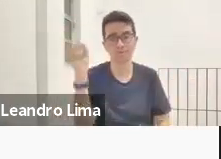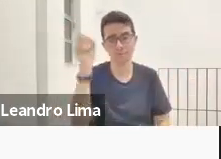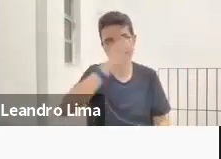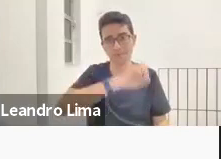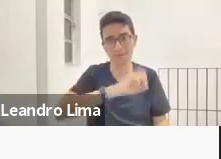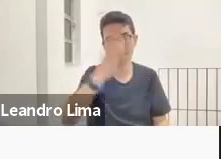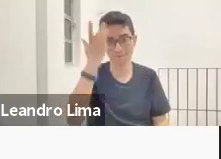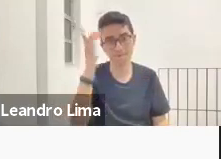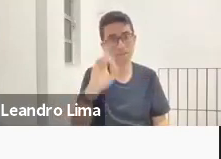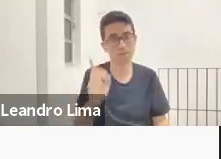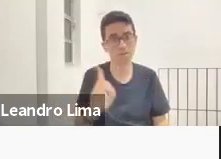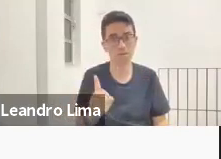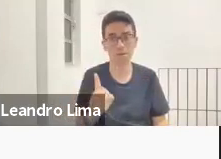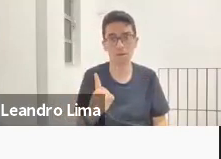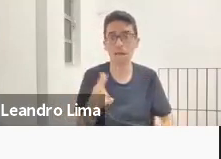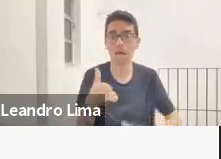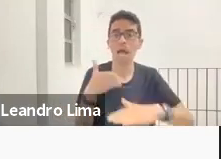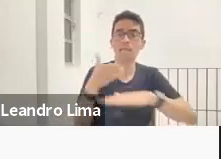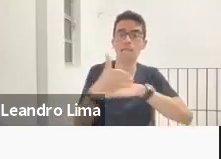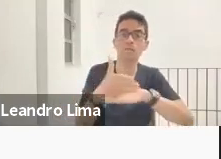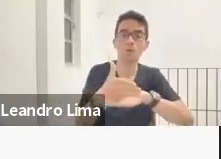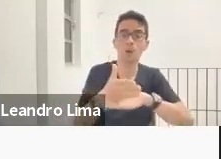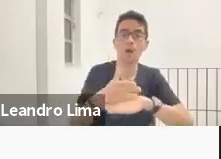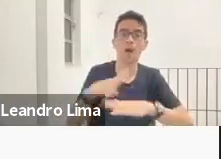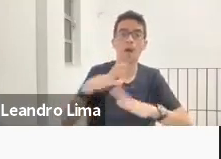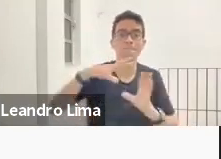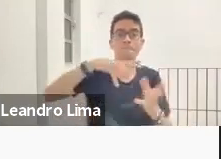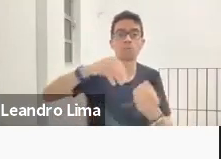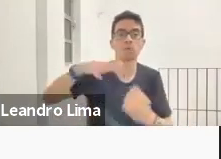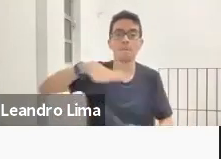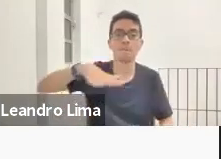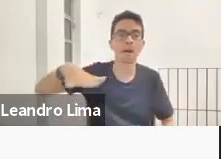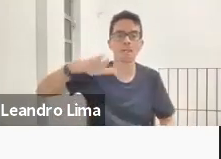now have access to so much of it.